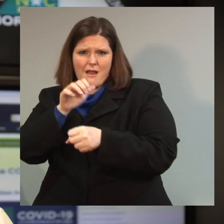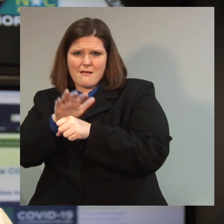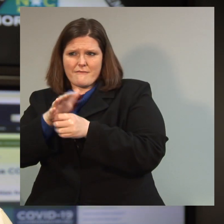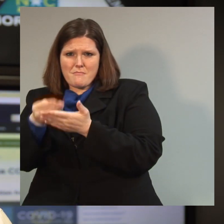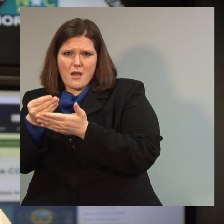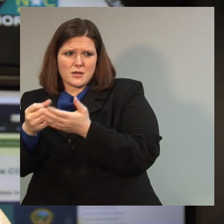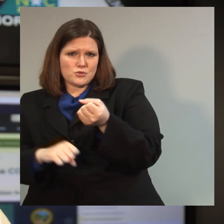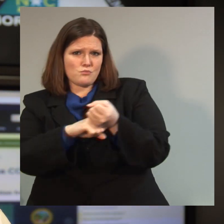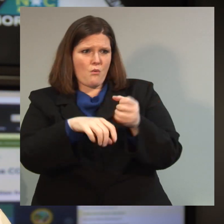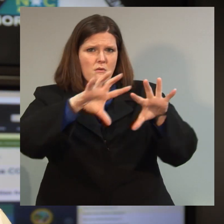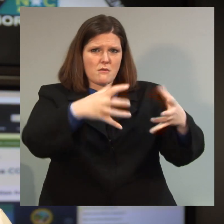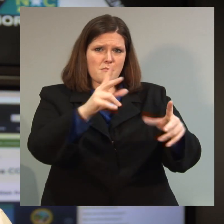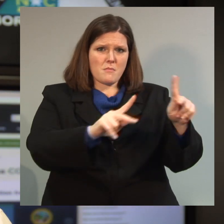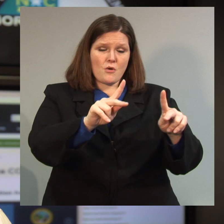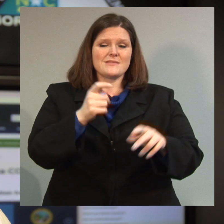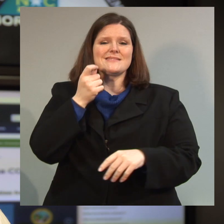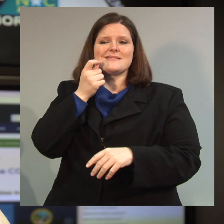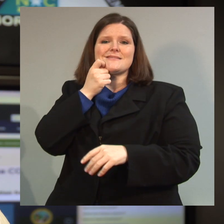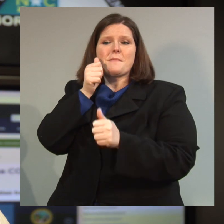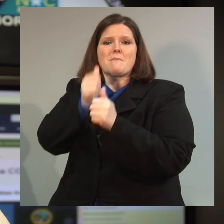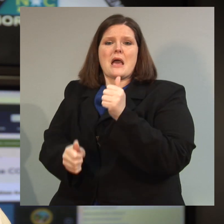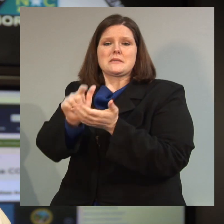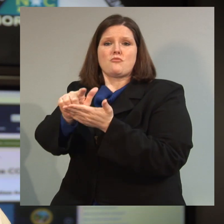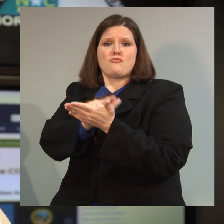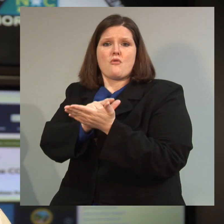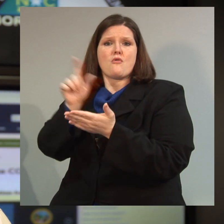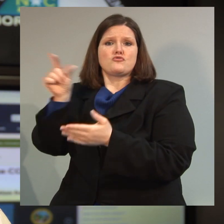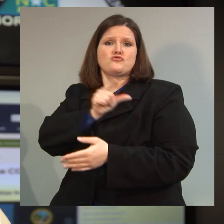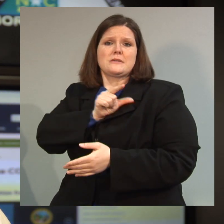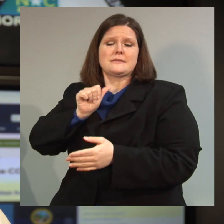The COVID-19 Response funding passed by the General Assembly is an important first step